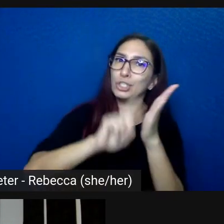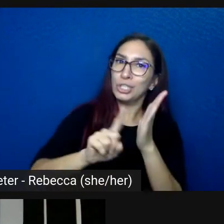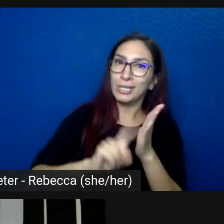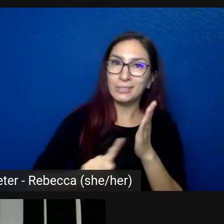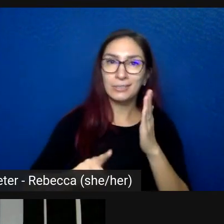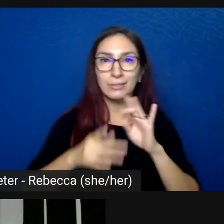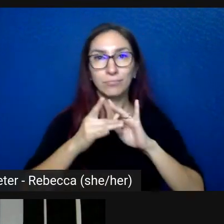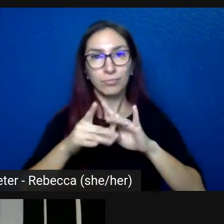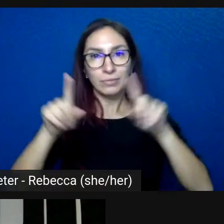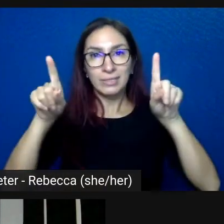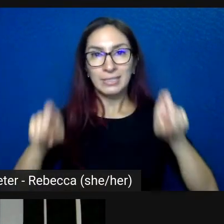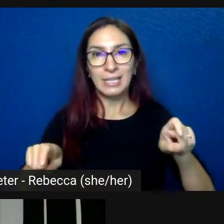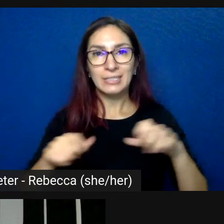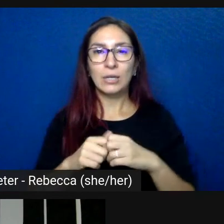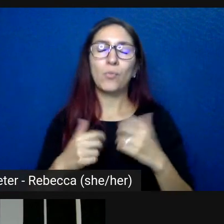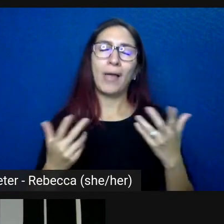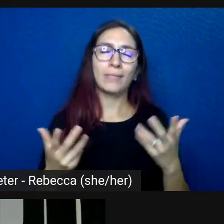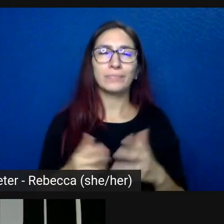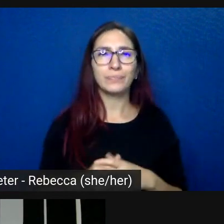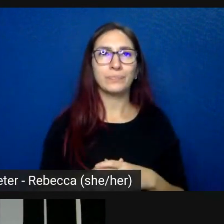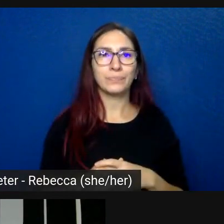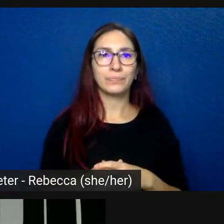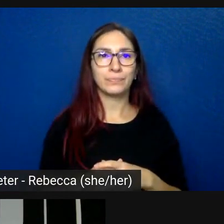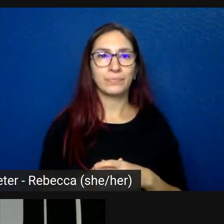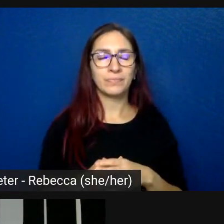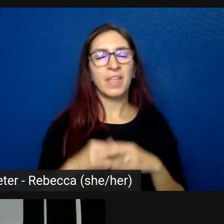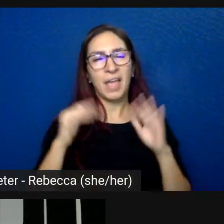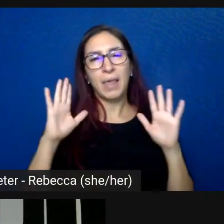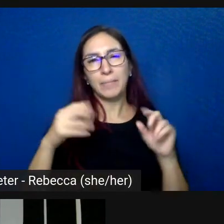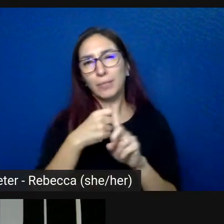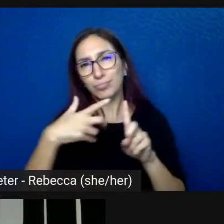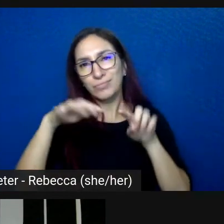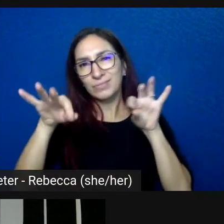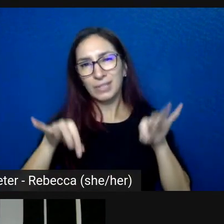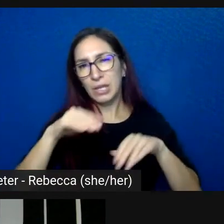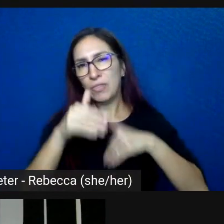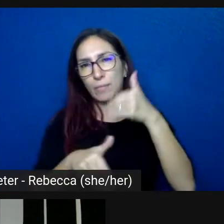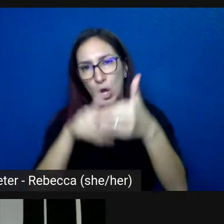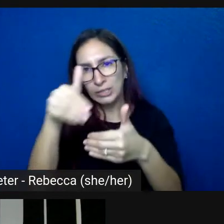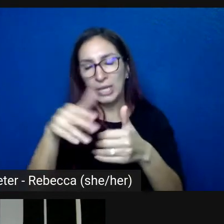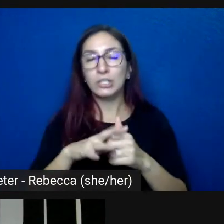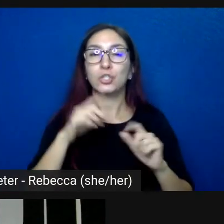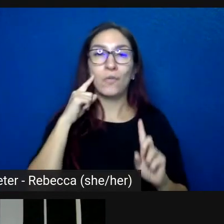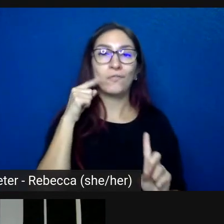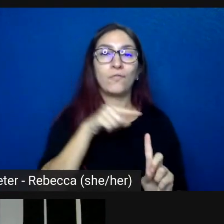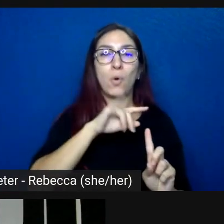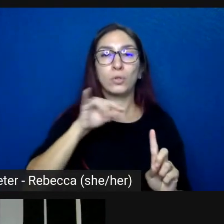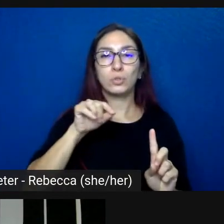Well, let me go the whole process. In Joomla, we have these extensions repository.